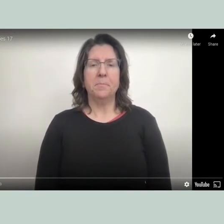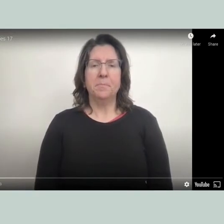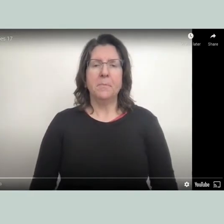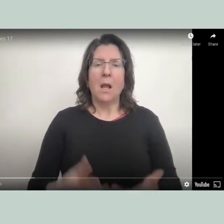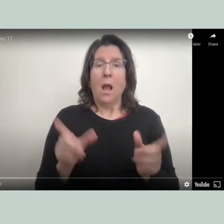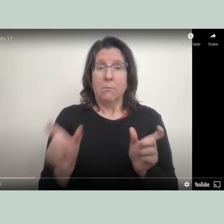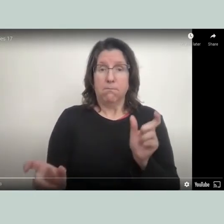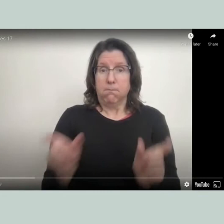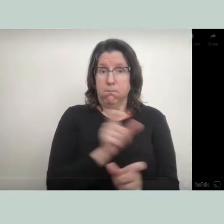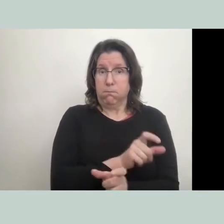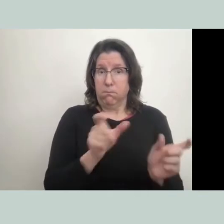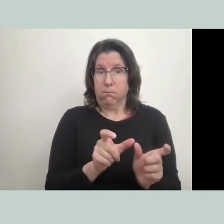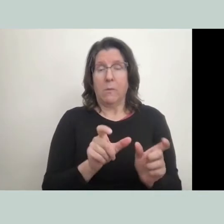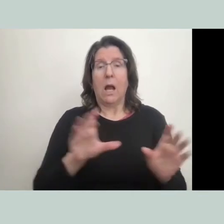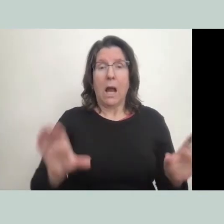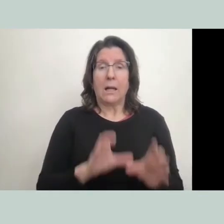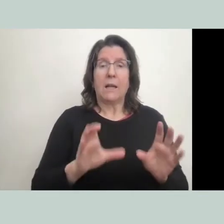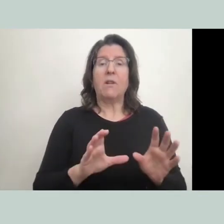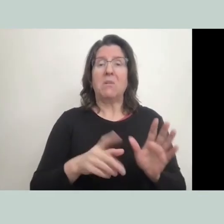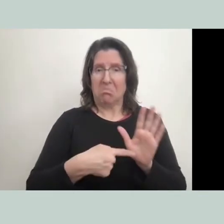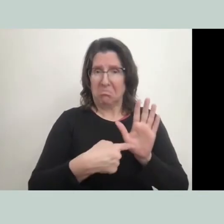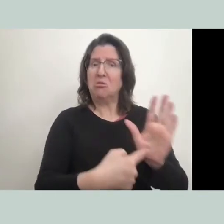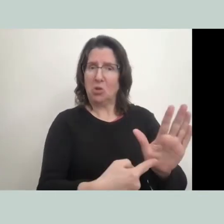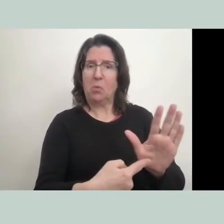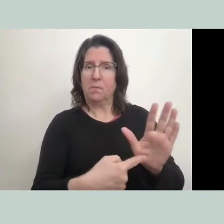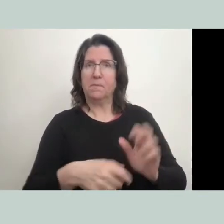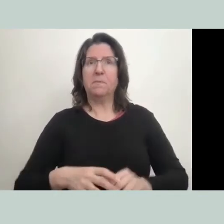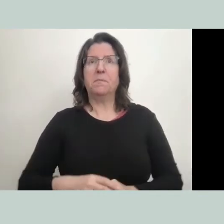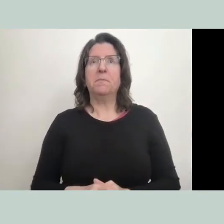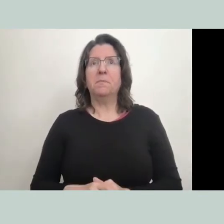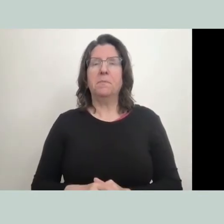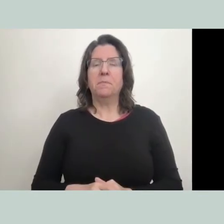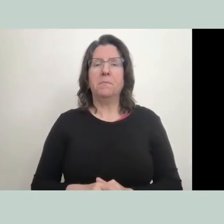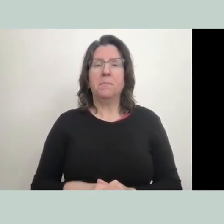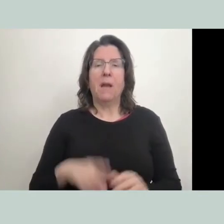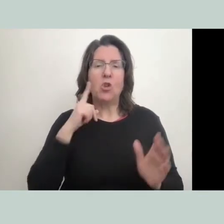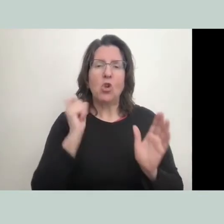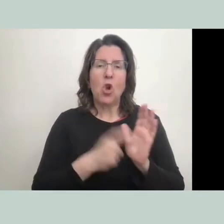I'll give you an example of sequencing . . .